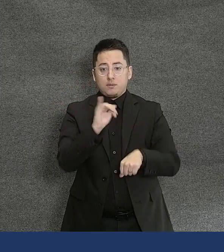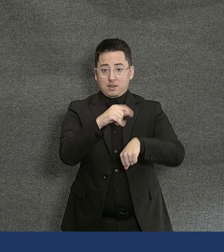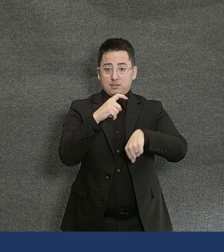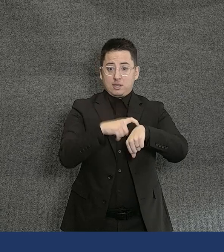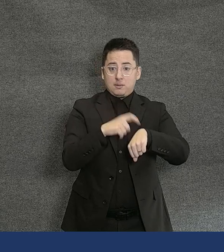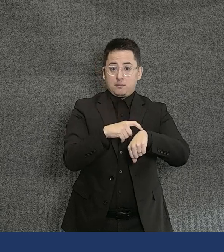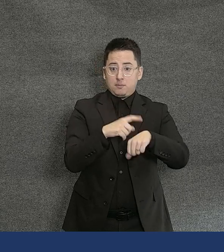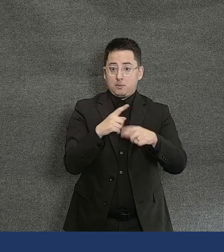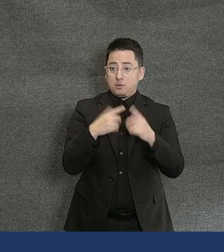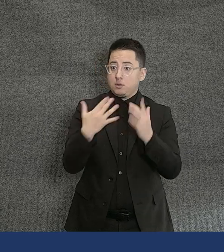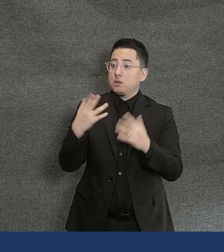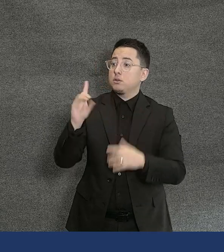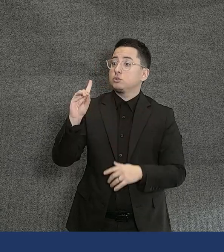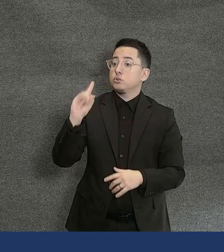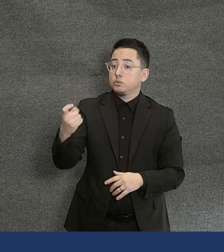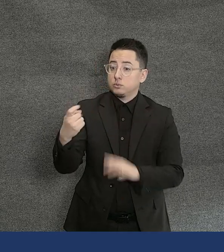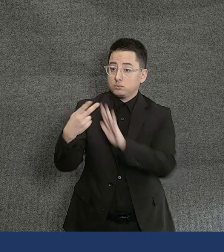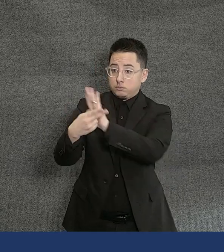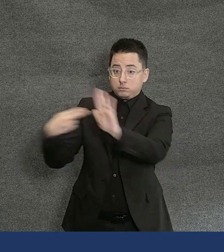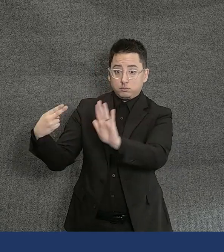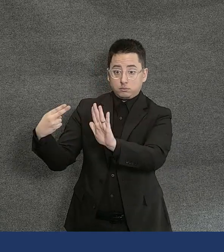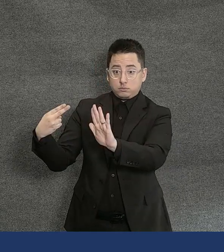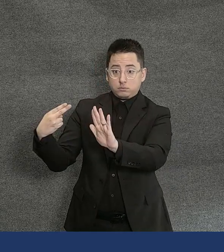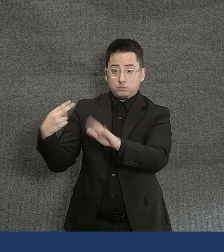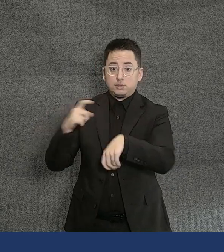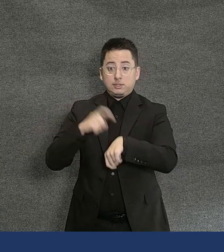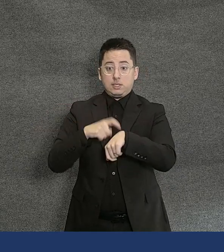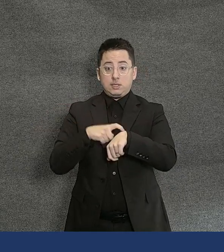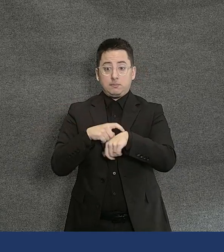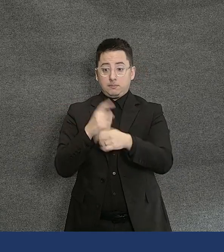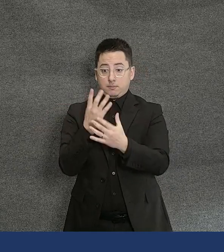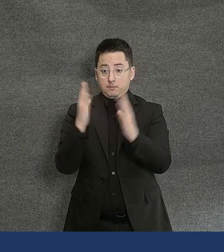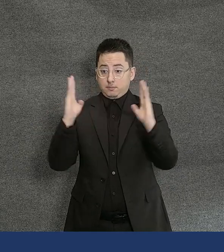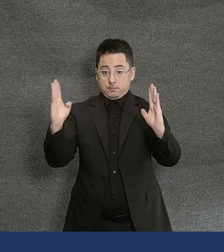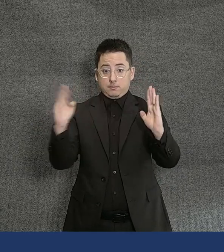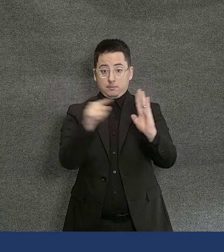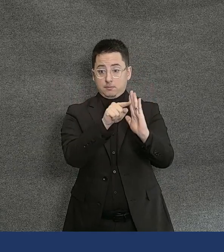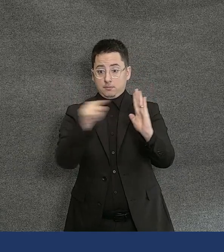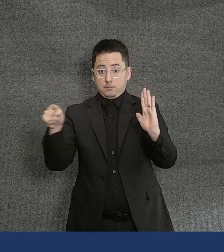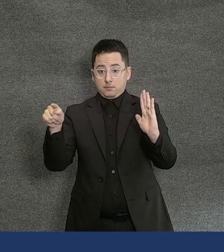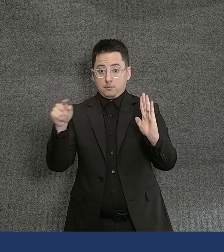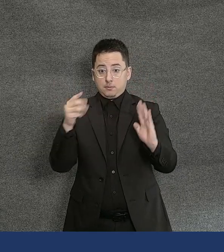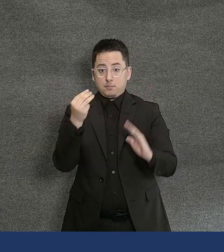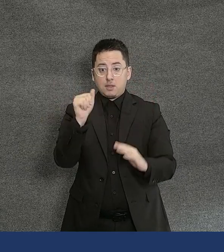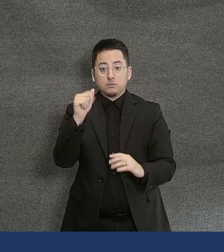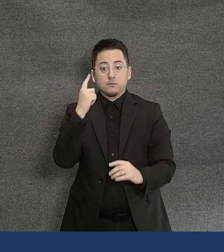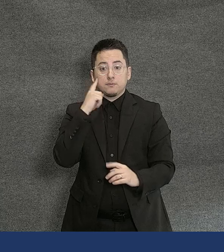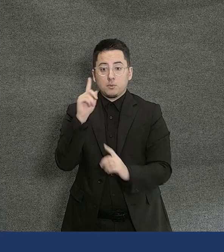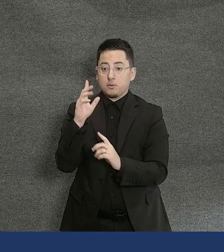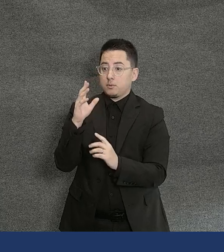is where low-income MA for adults frequently finds itself.